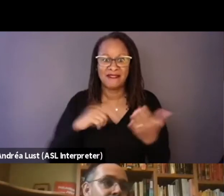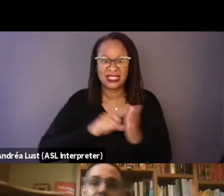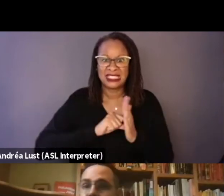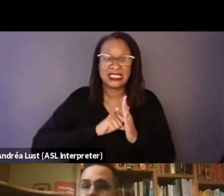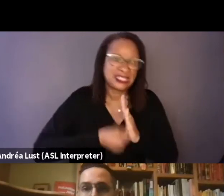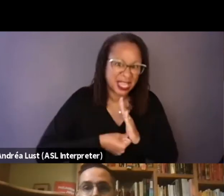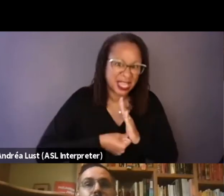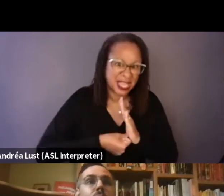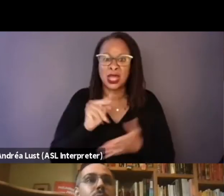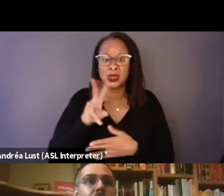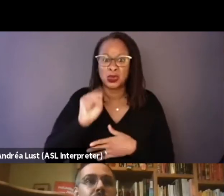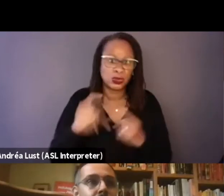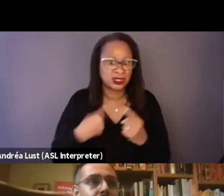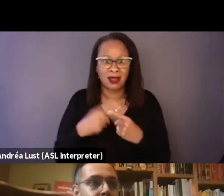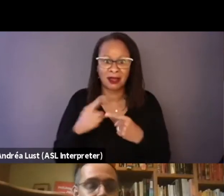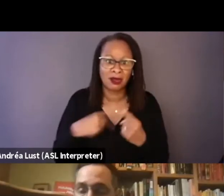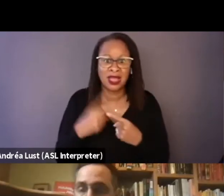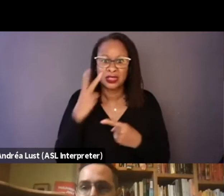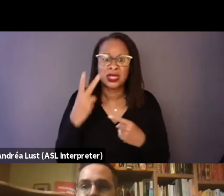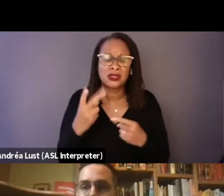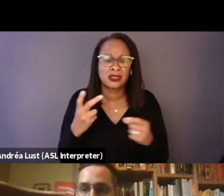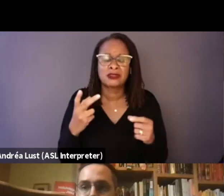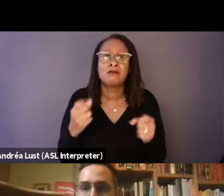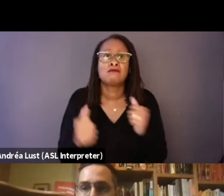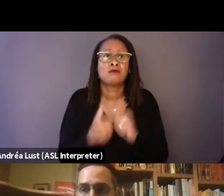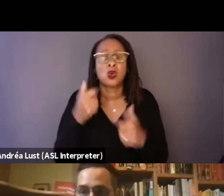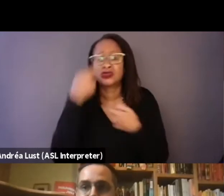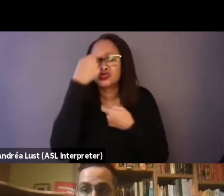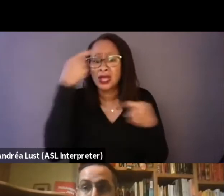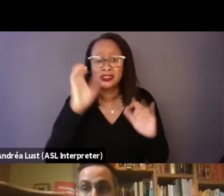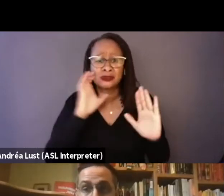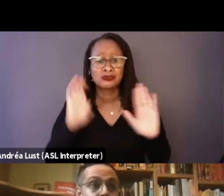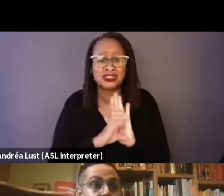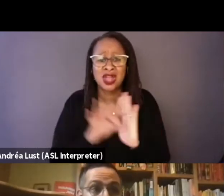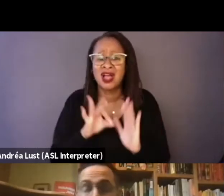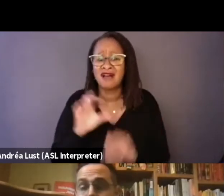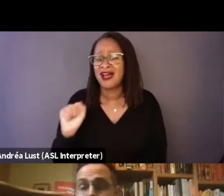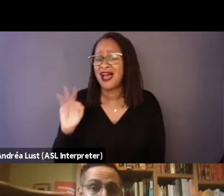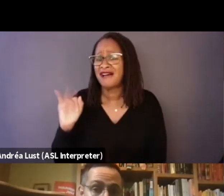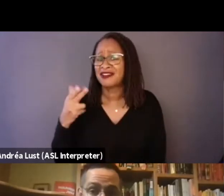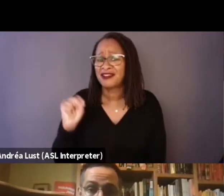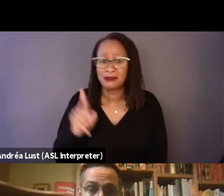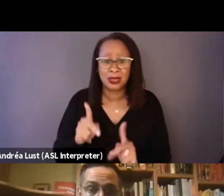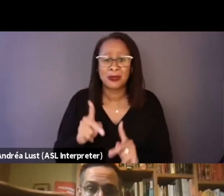where you're seeing the most traumatizing imagery of Afghan people essentially being murdered.